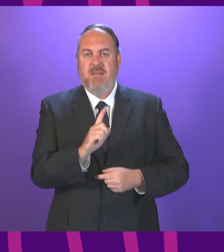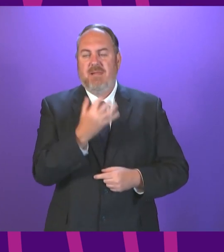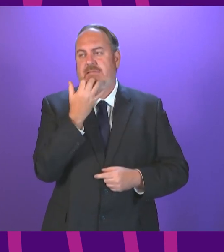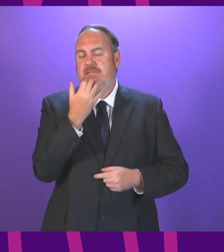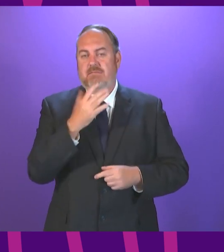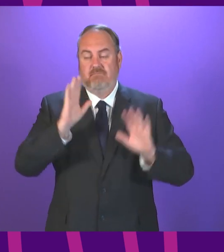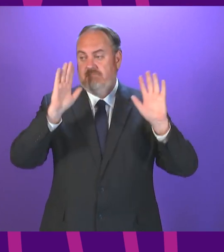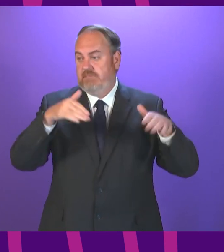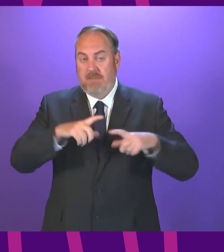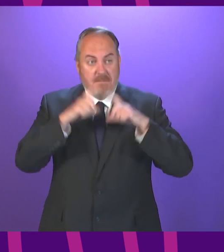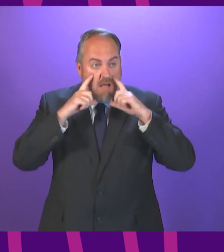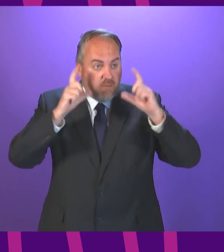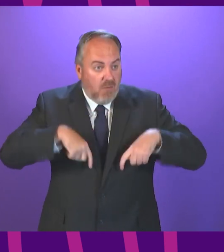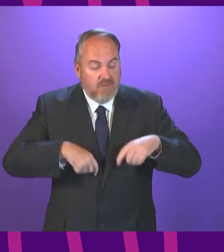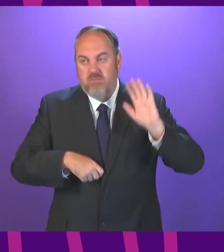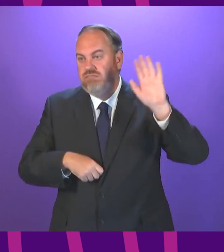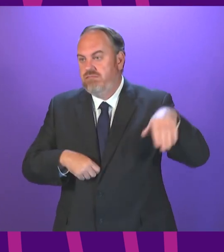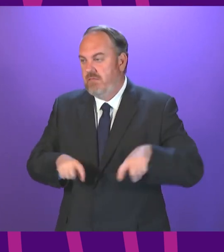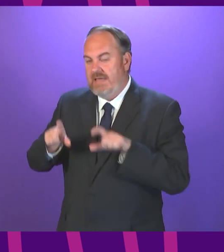and, in my view, that is not something that we should do.